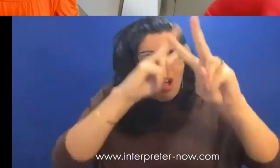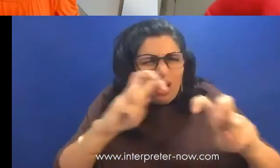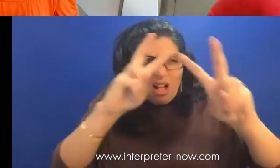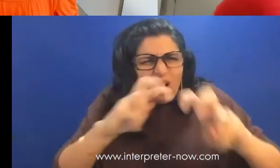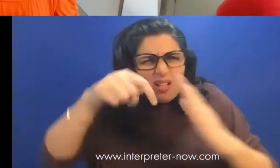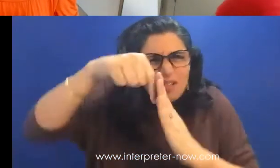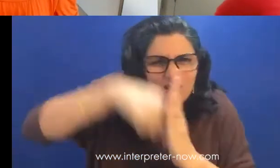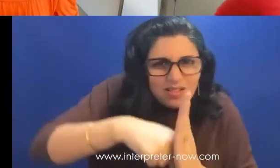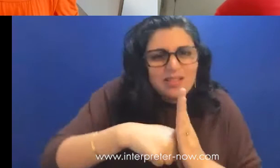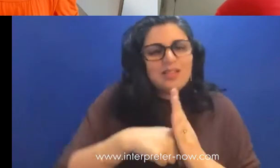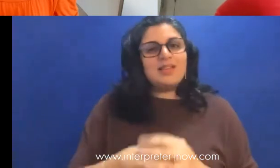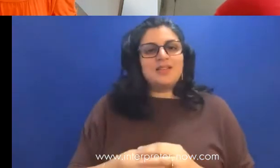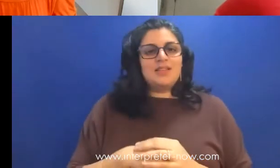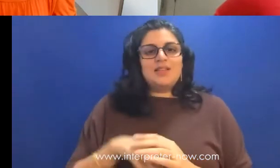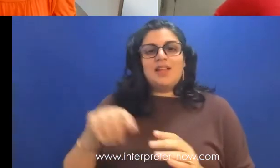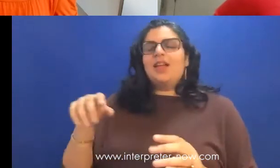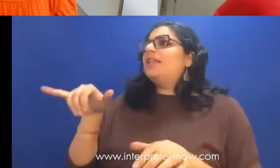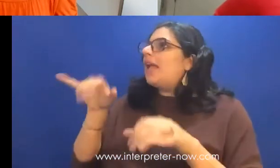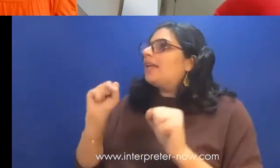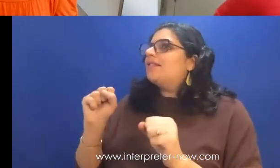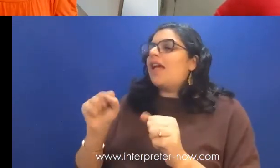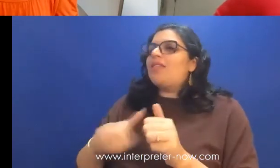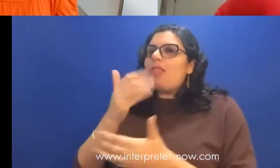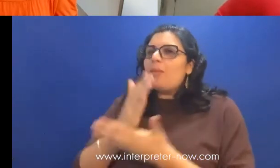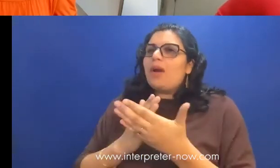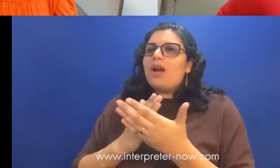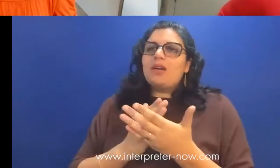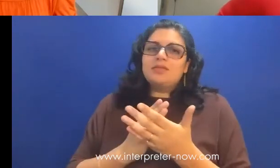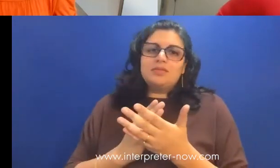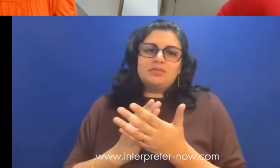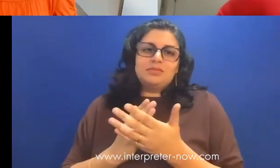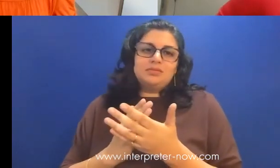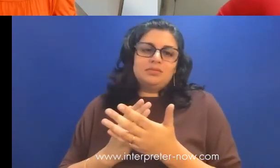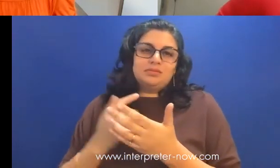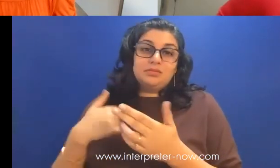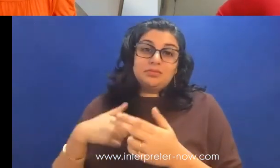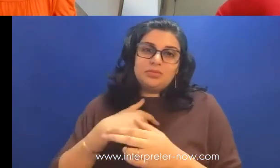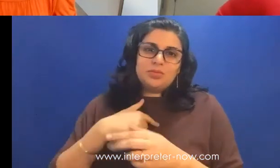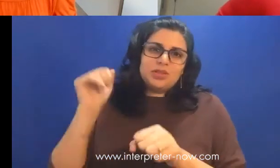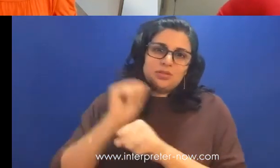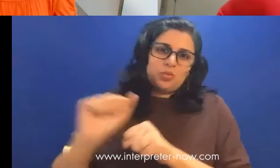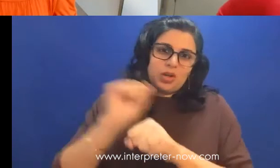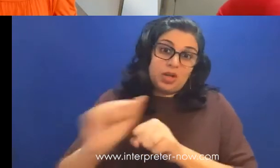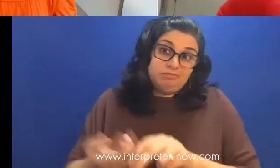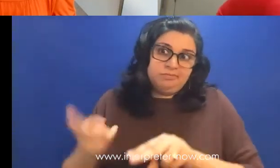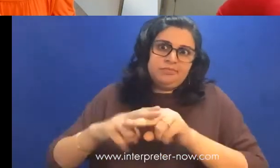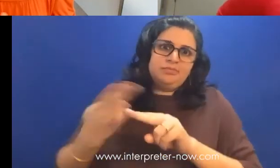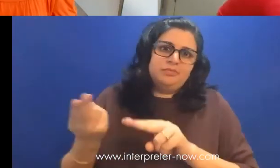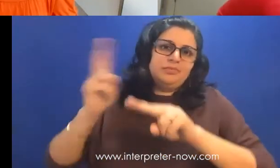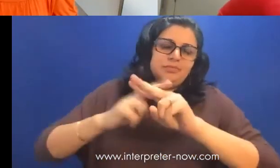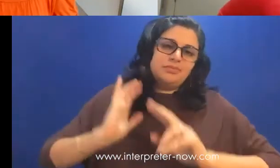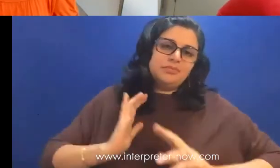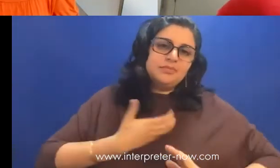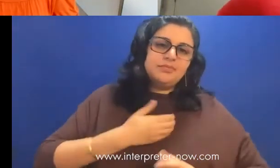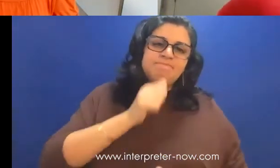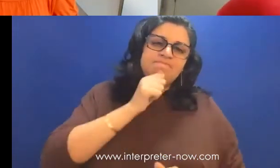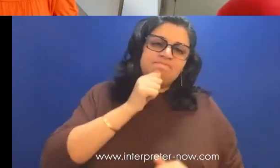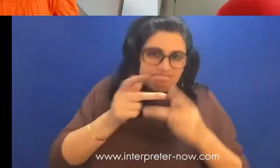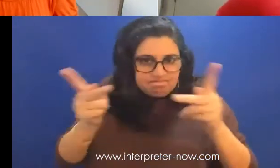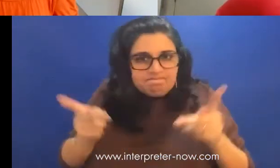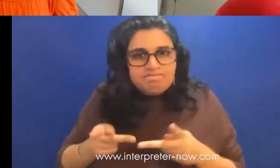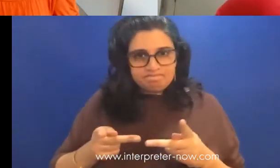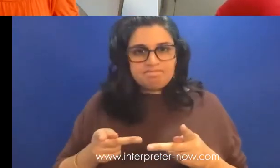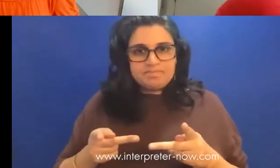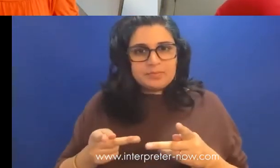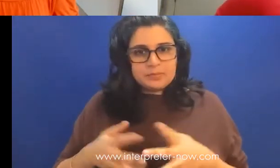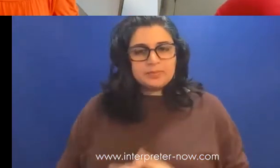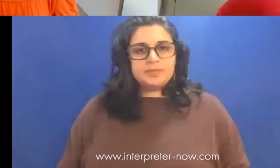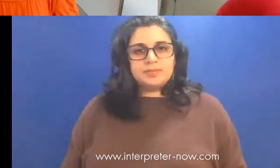The other part of this is the more work we do in our private spaces, especially around